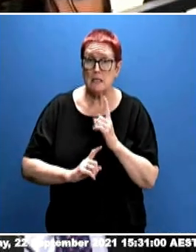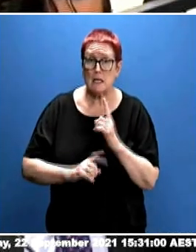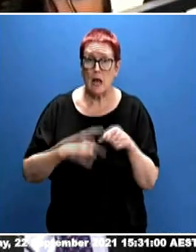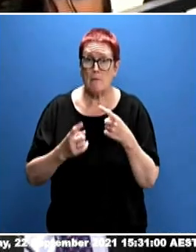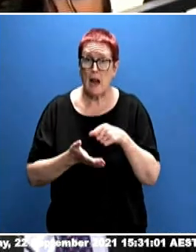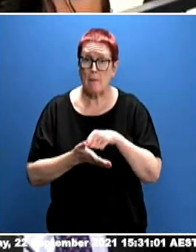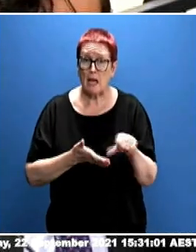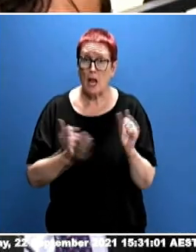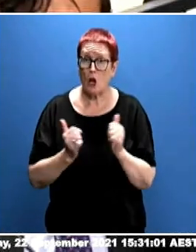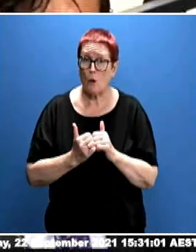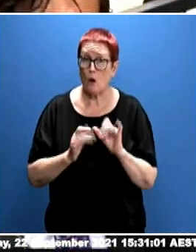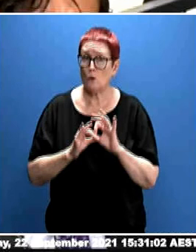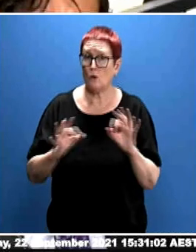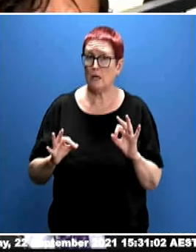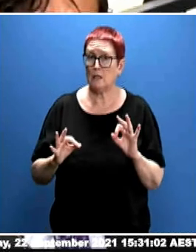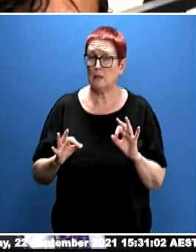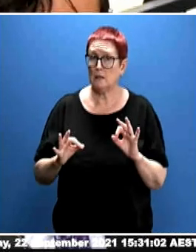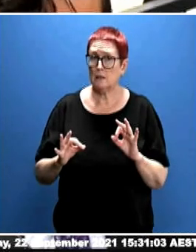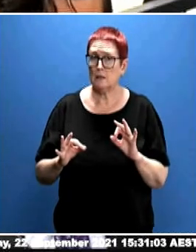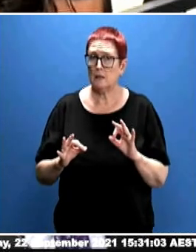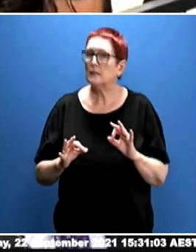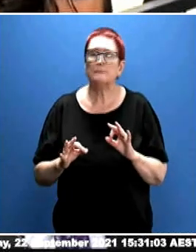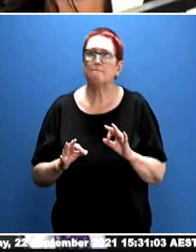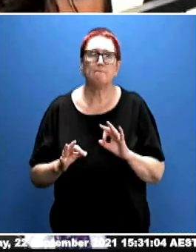May not be as explicit as exactly what they said.